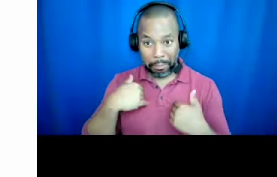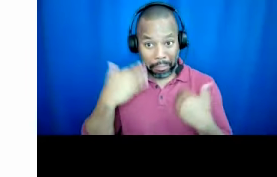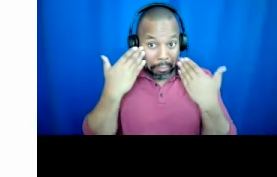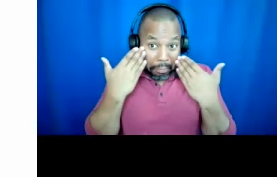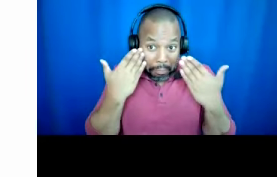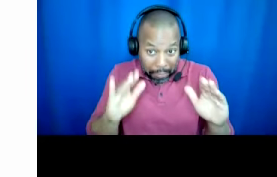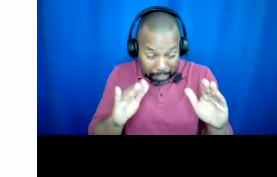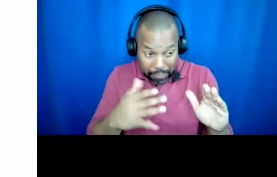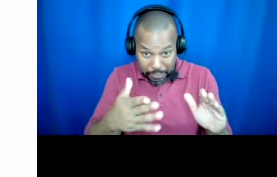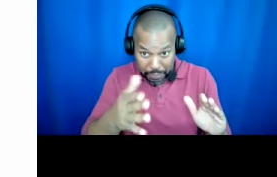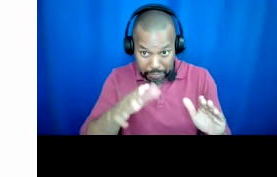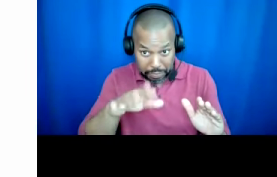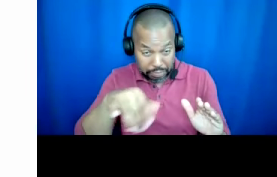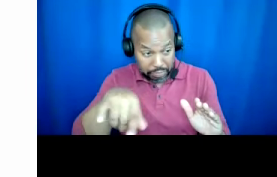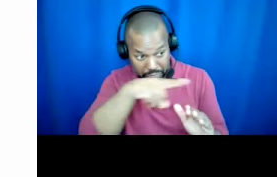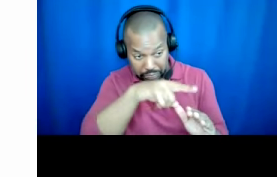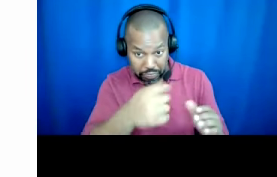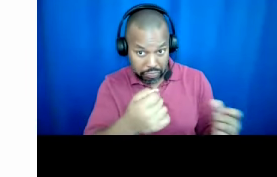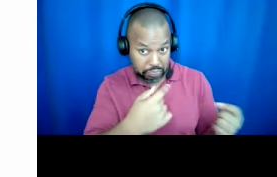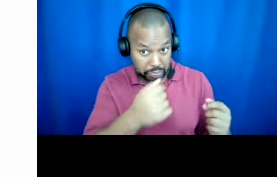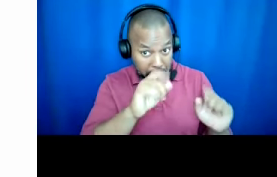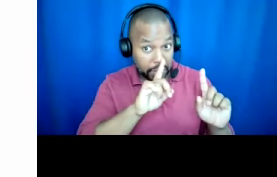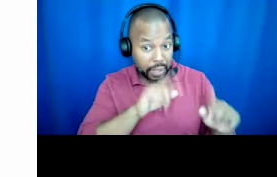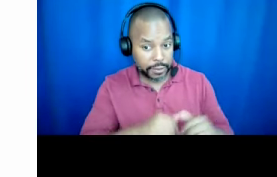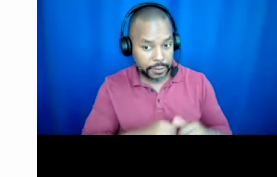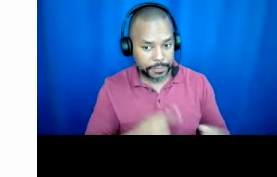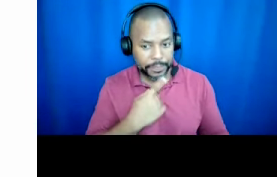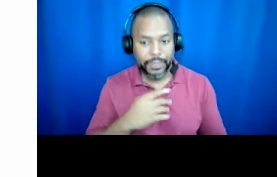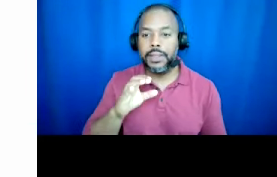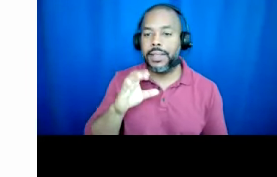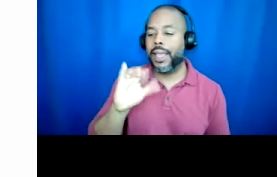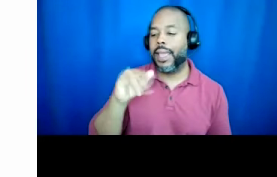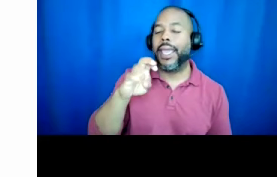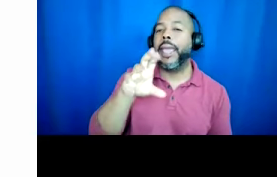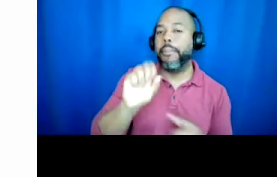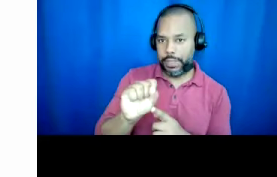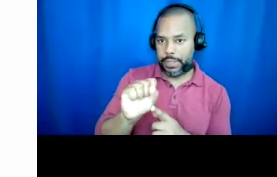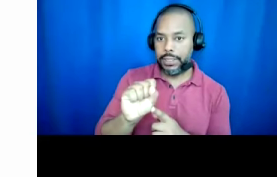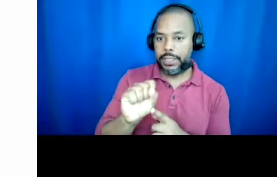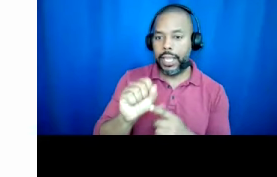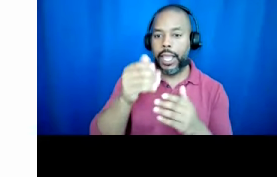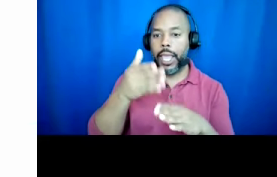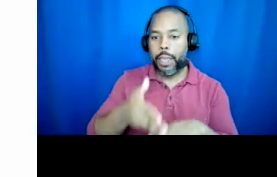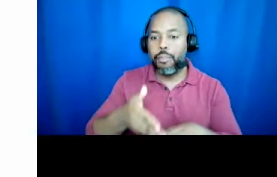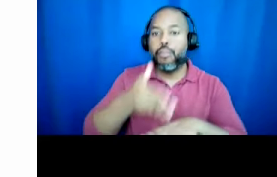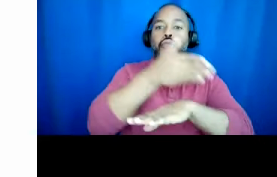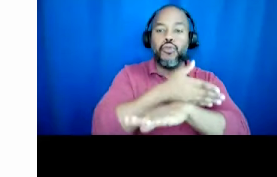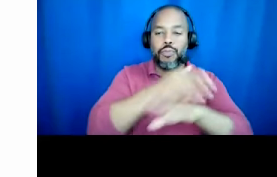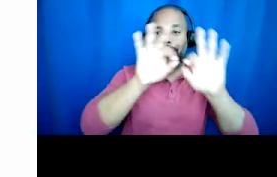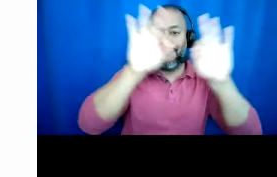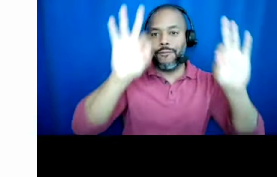So we can answer Lorraine's question. It's a campus improvement form, which we didn't know either.